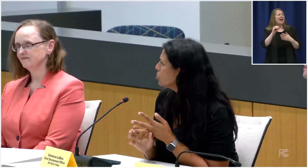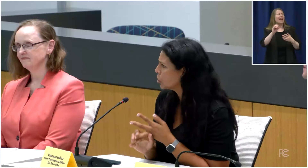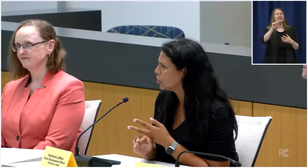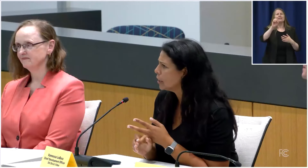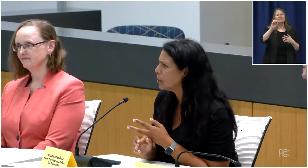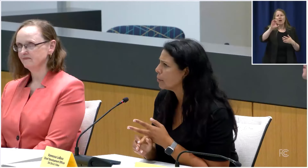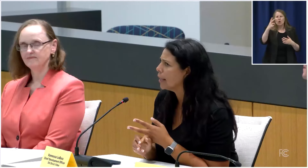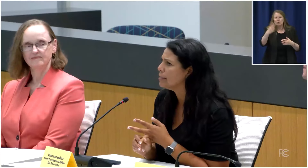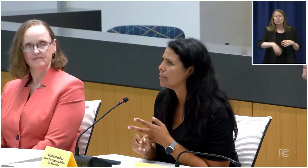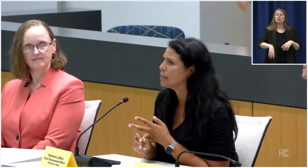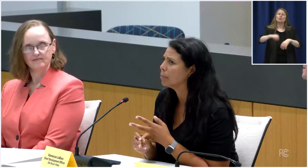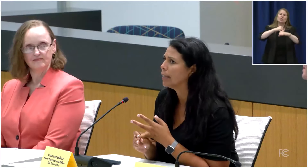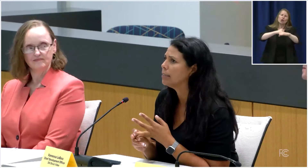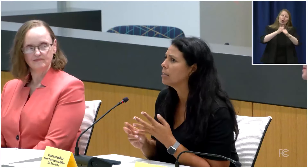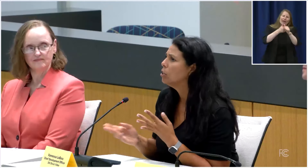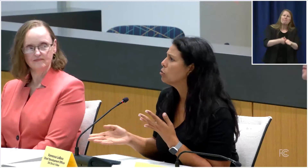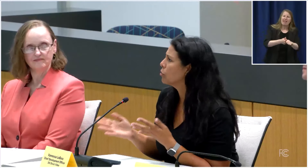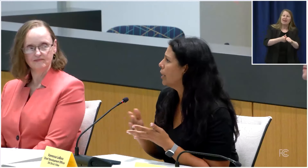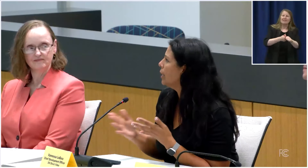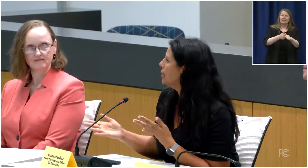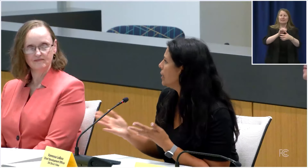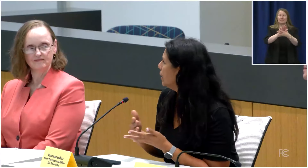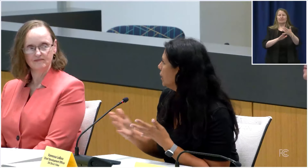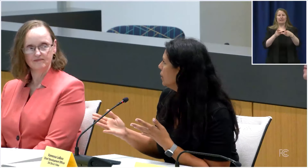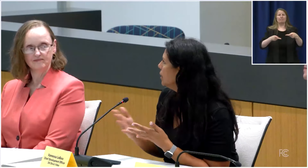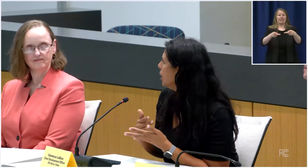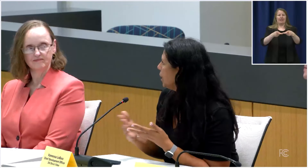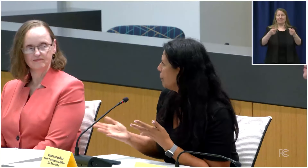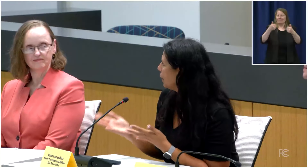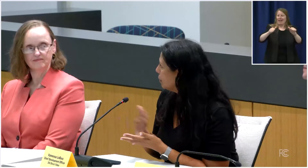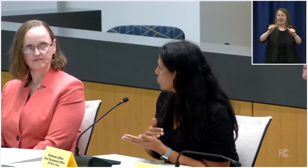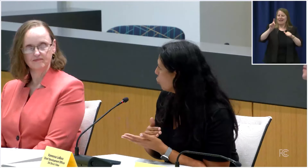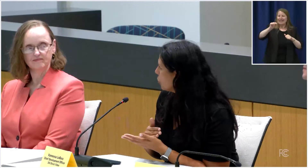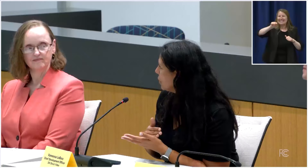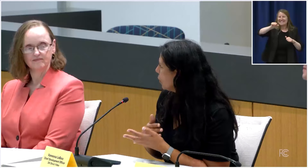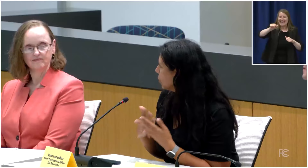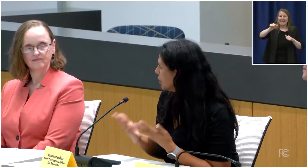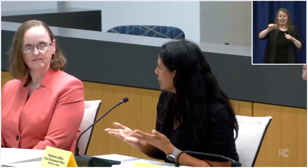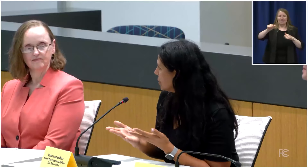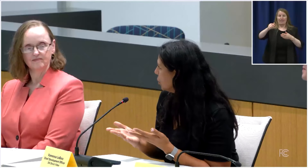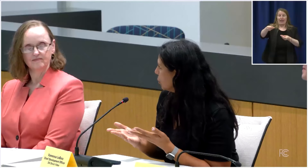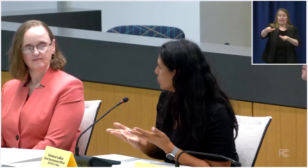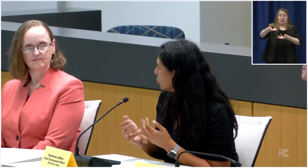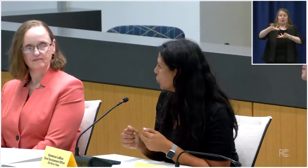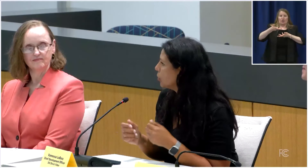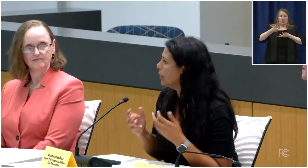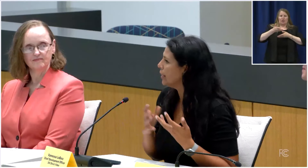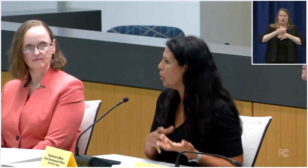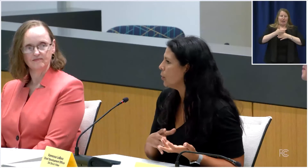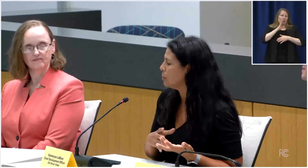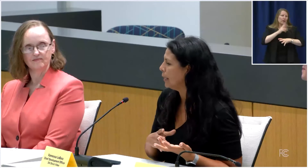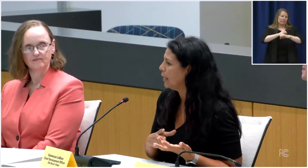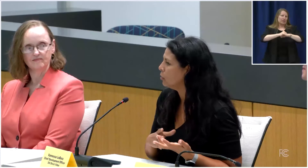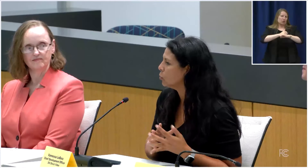UP IN THAT REGARD. AND THEN OF COURSE HAVING THINGS LIKE SOC 2 SECURITY